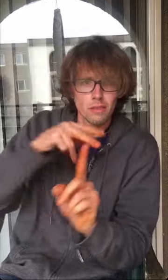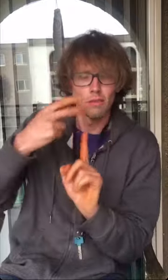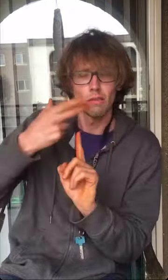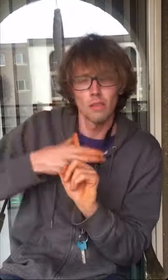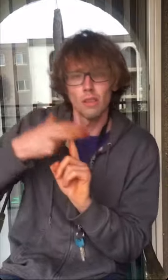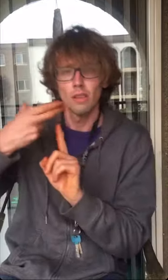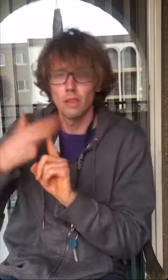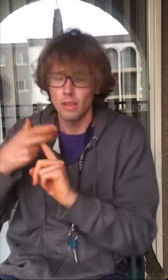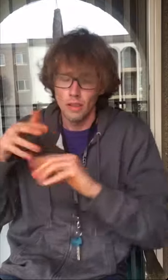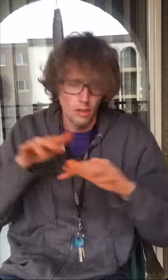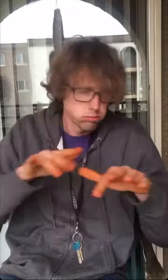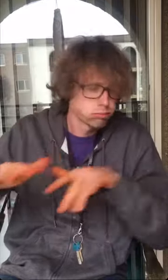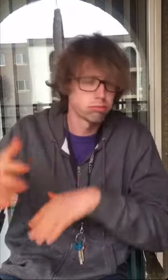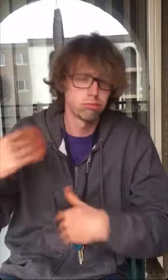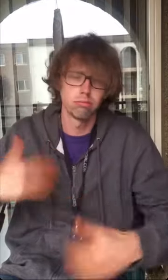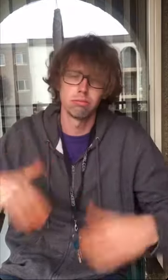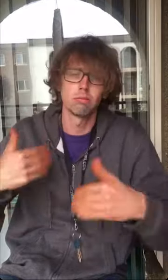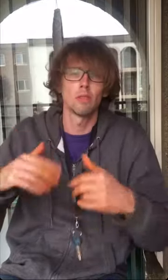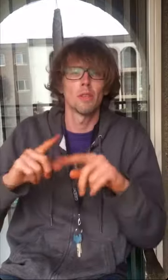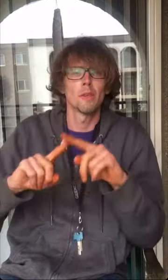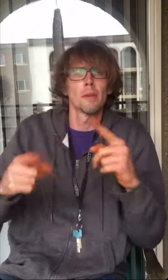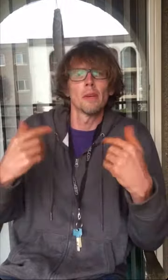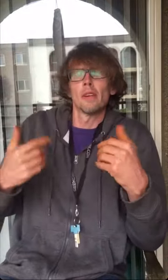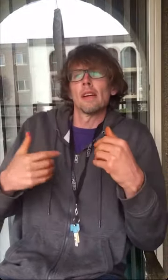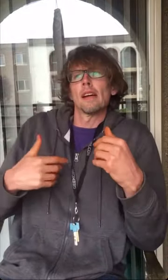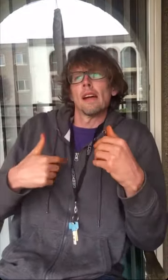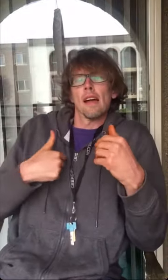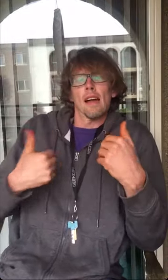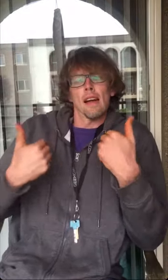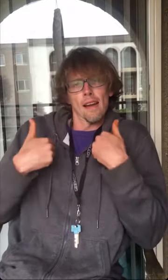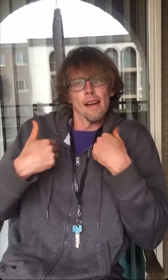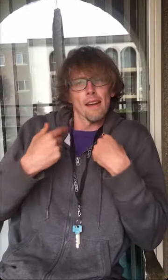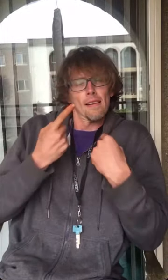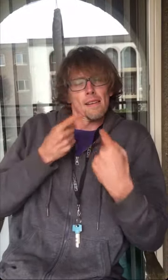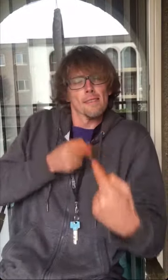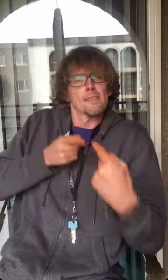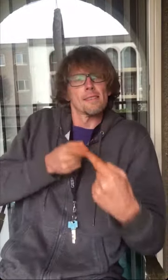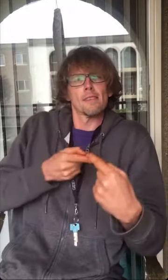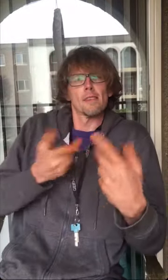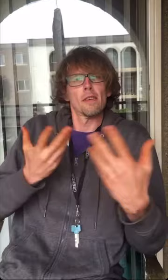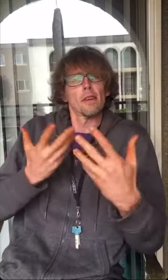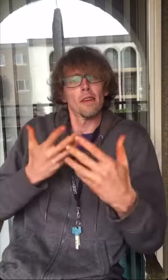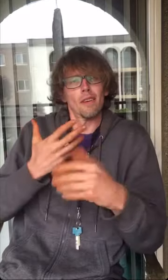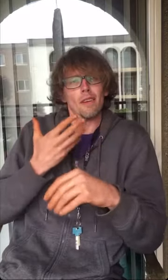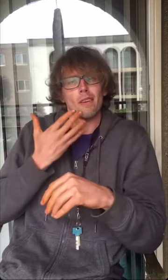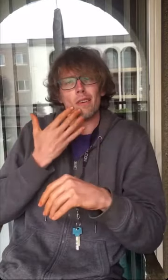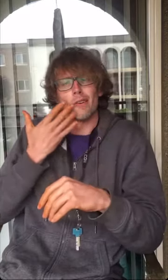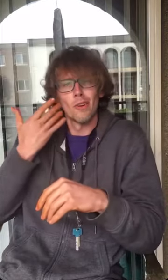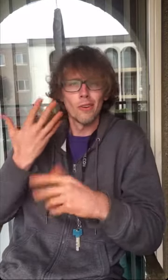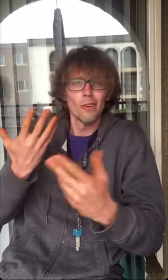personification, and so forth... I have a frustration with this system: color.